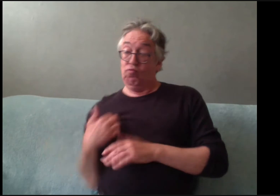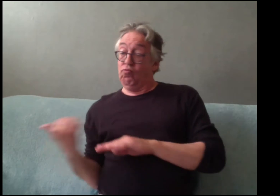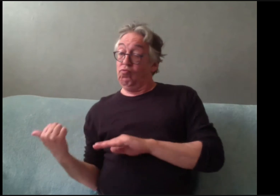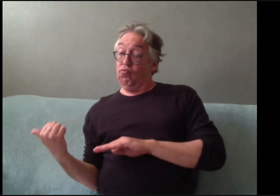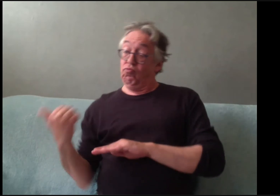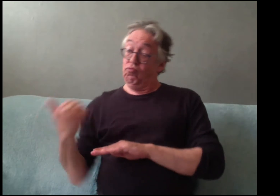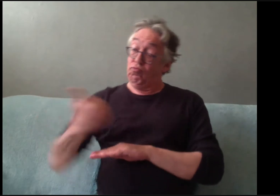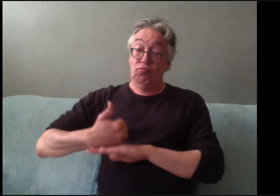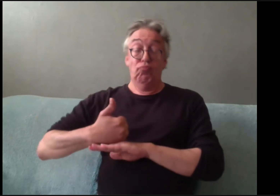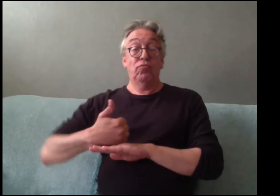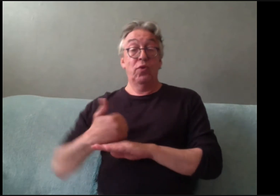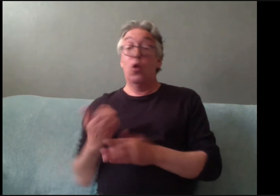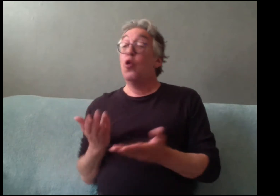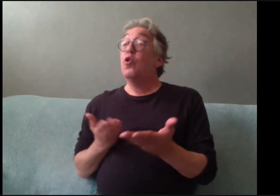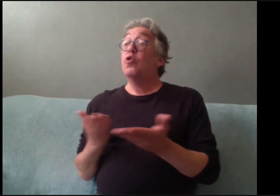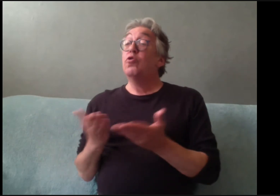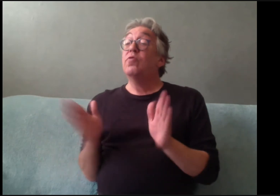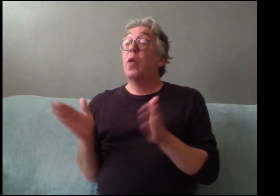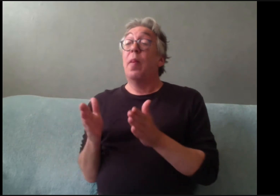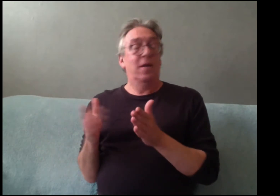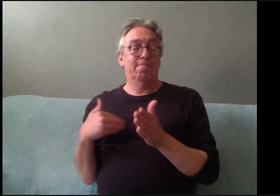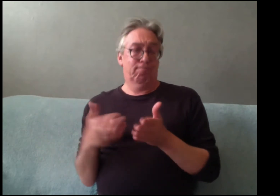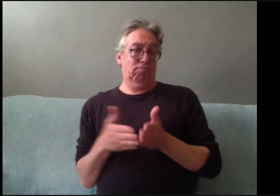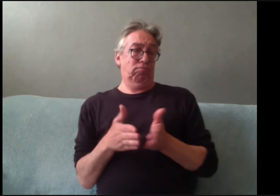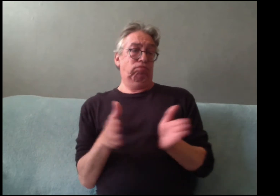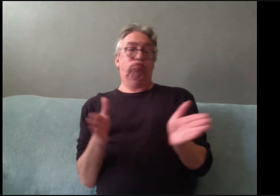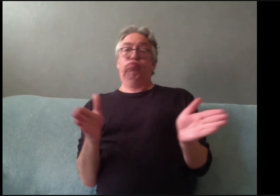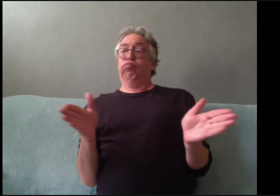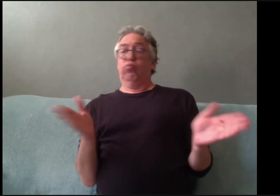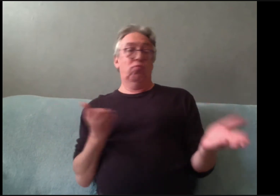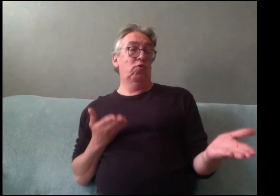dedicated to persons, for example, with Autism.